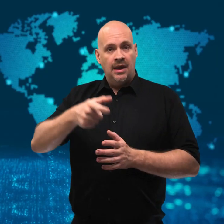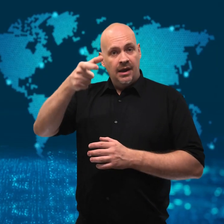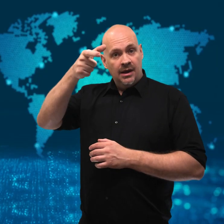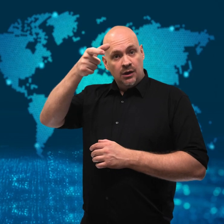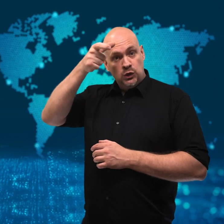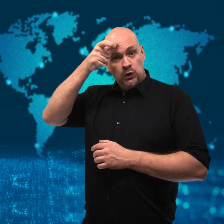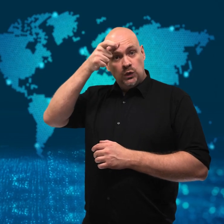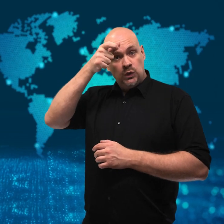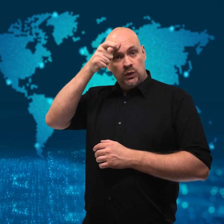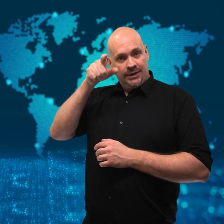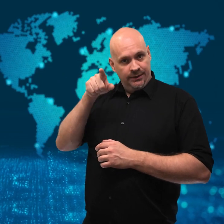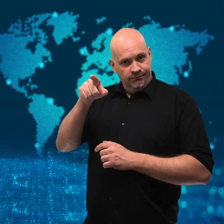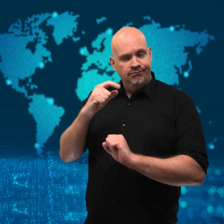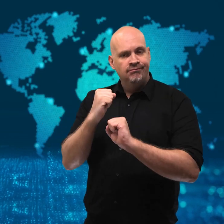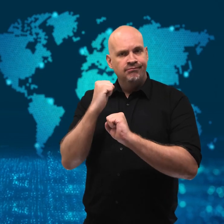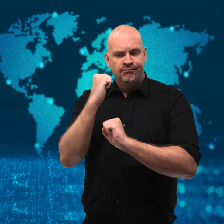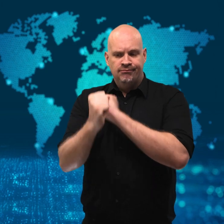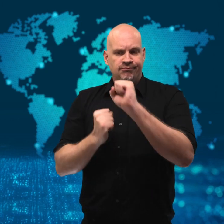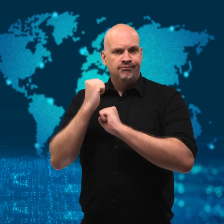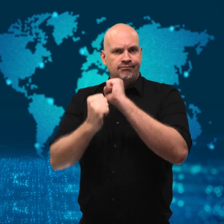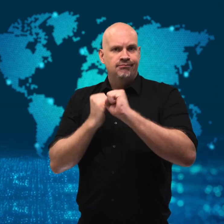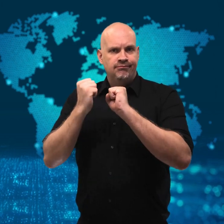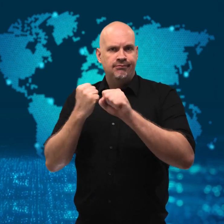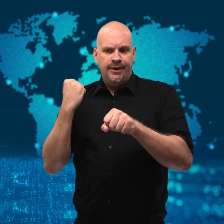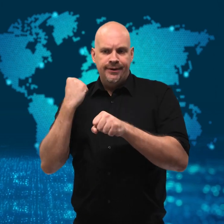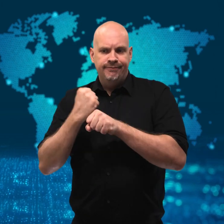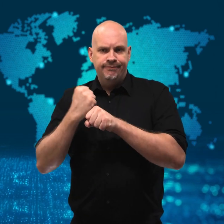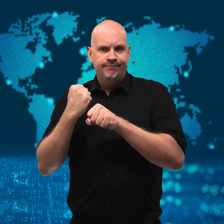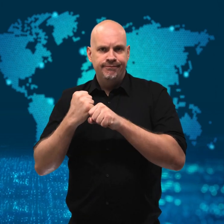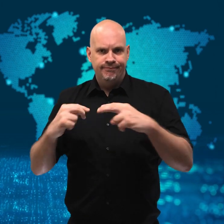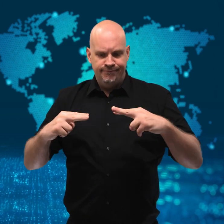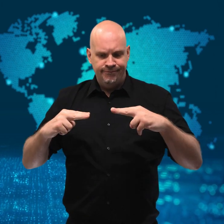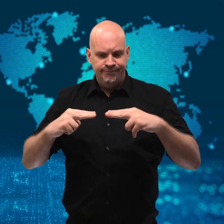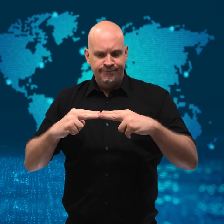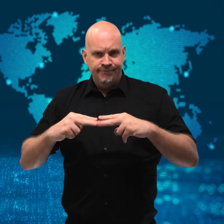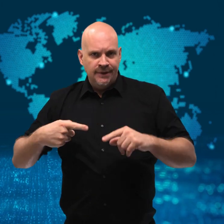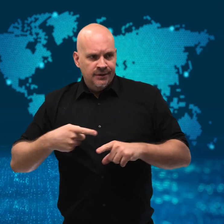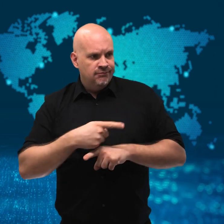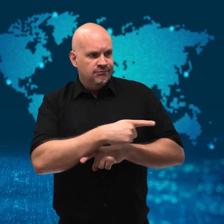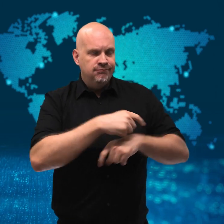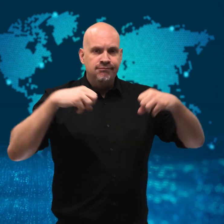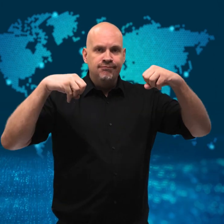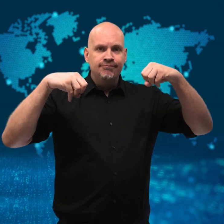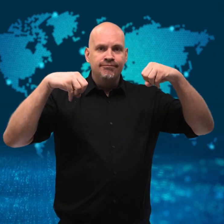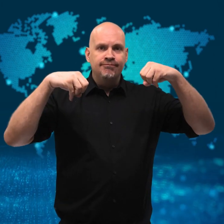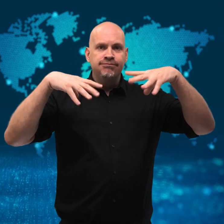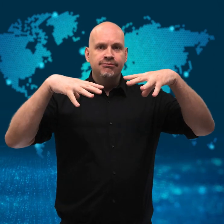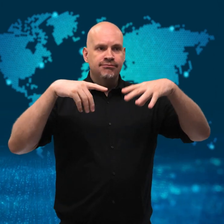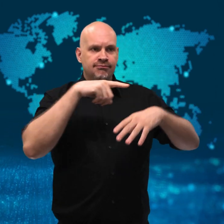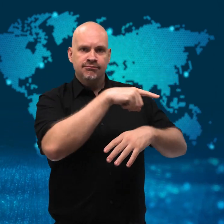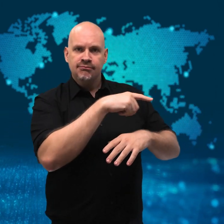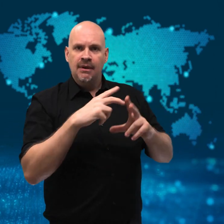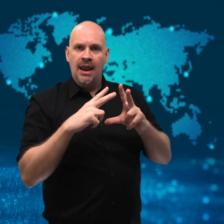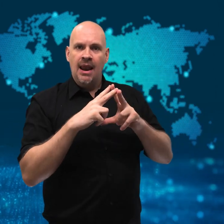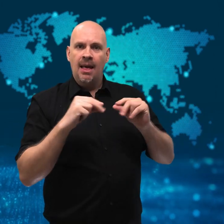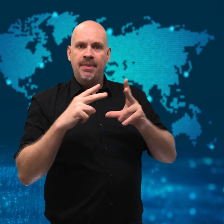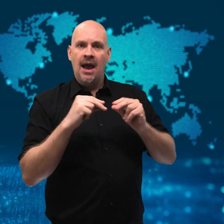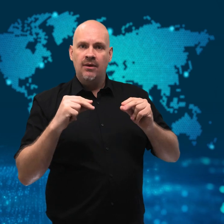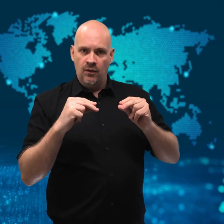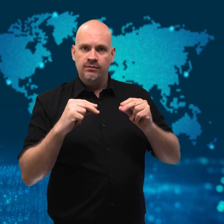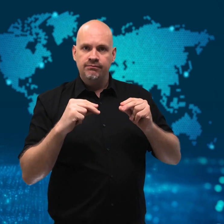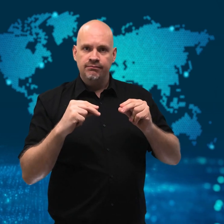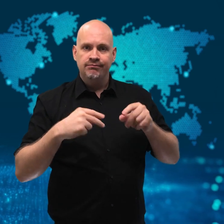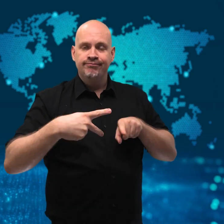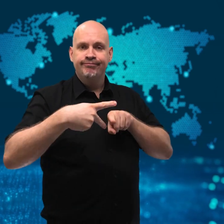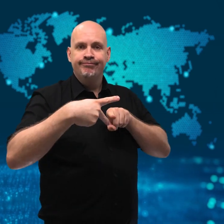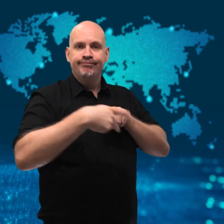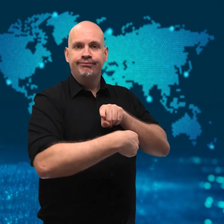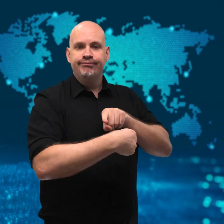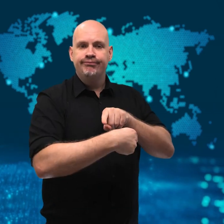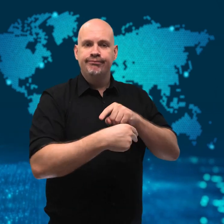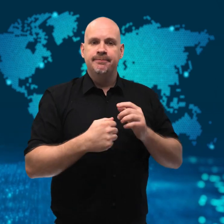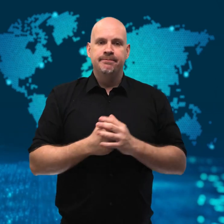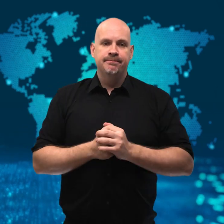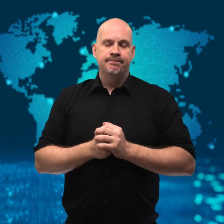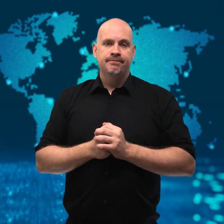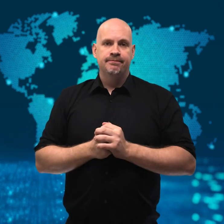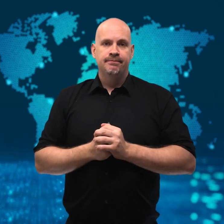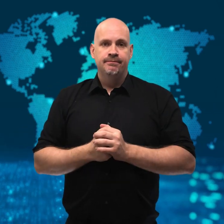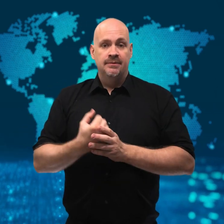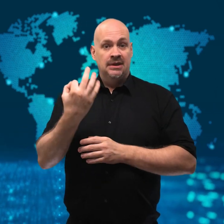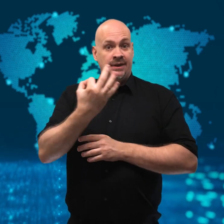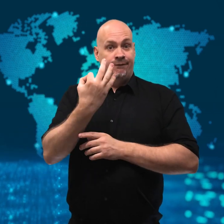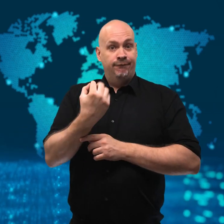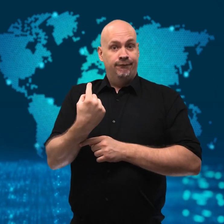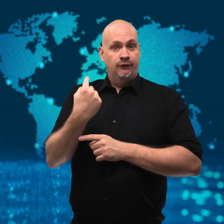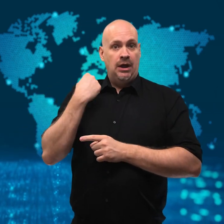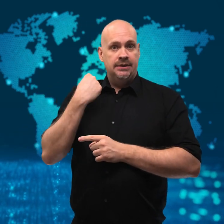[Gavin]: Turkey has shut down their electricity supply in Lebanon.